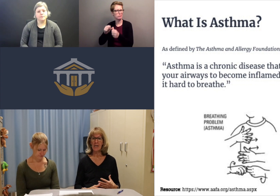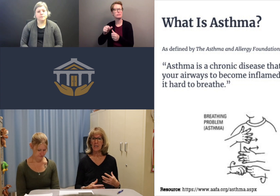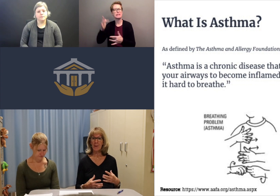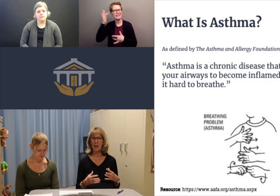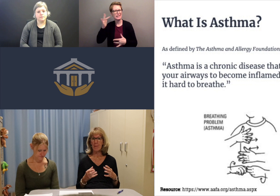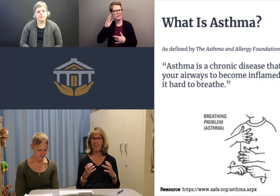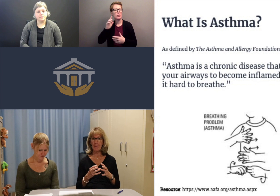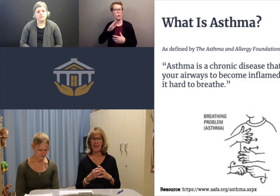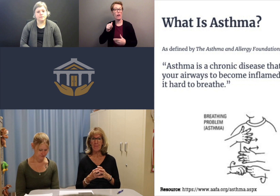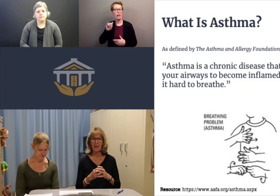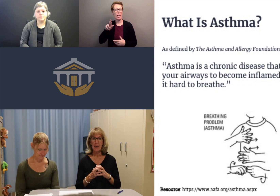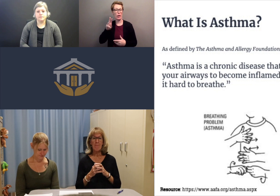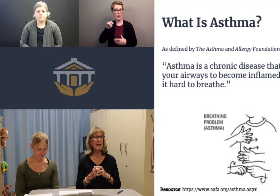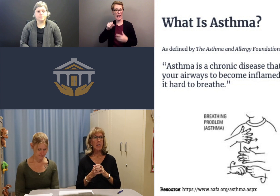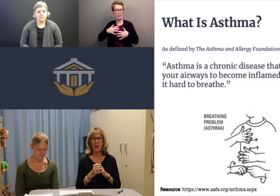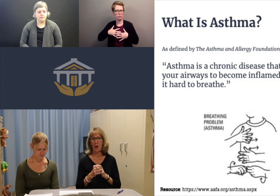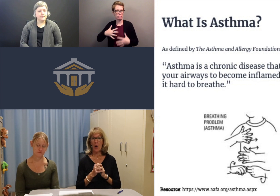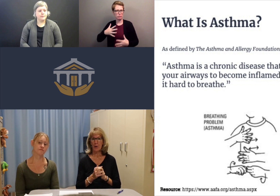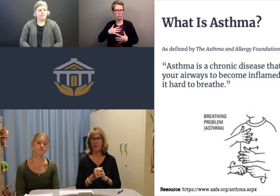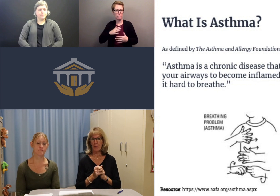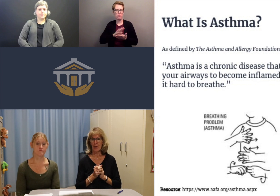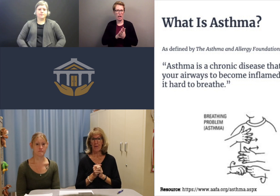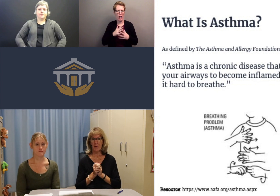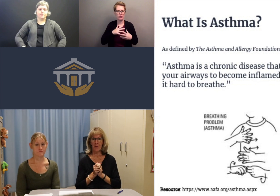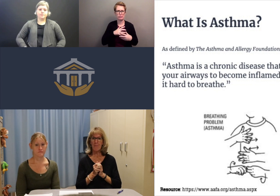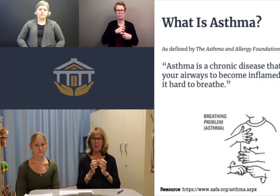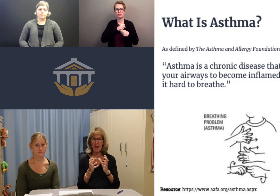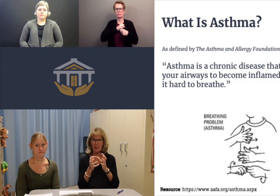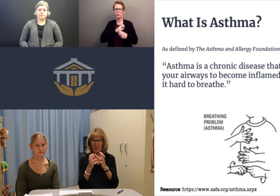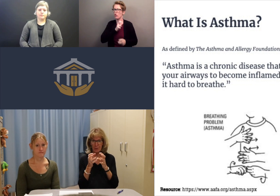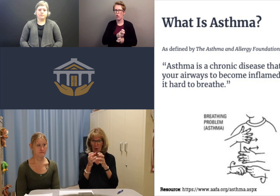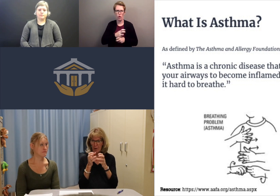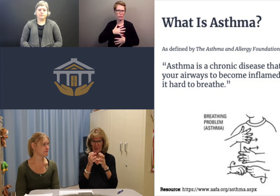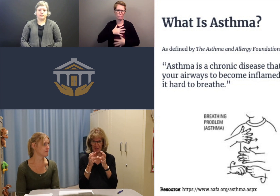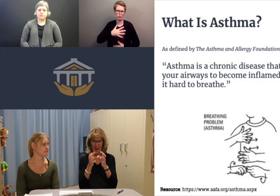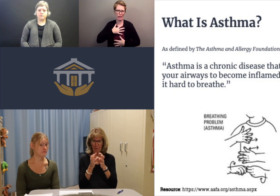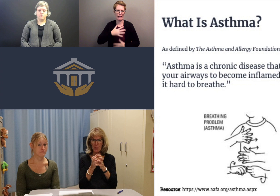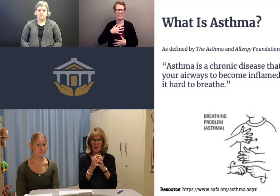to become inflamed. Making it harder to breathe so inflammation causes narrowness.